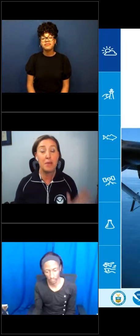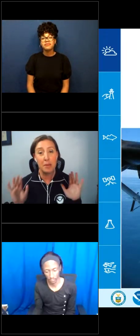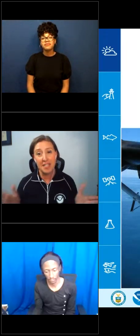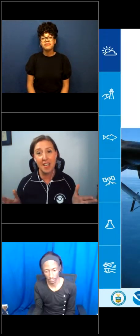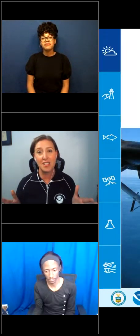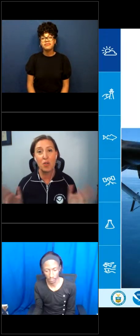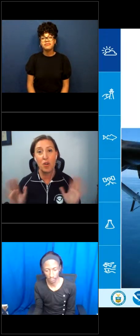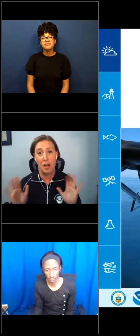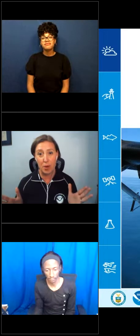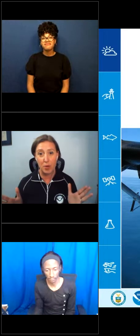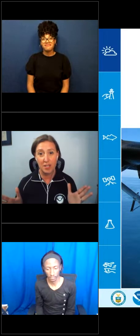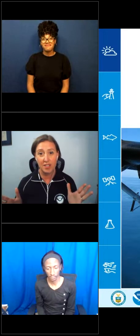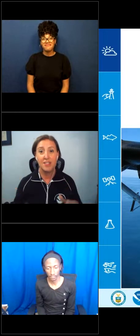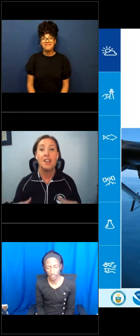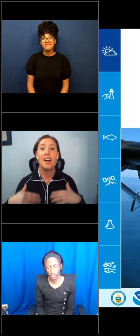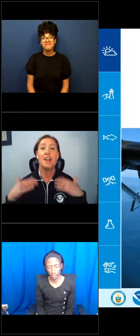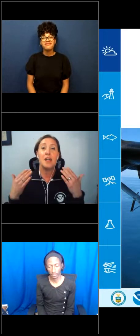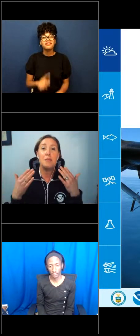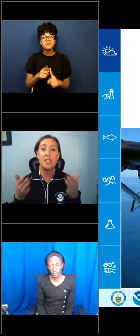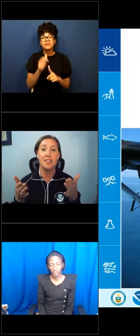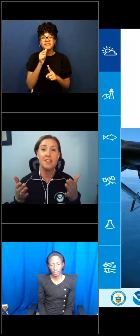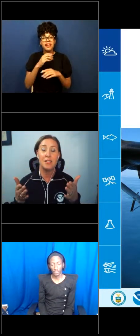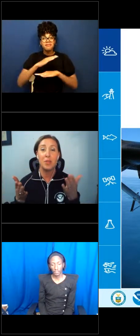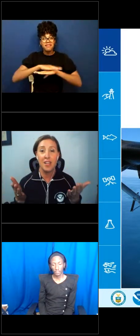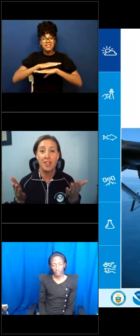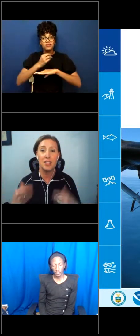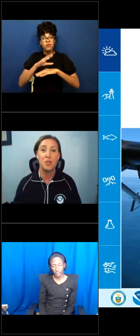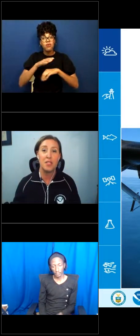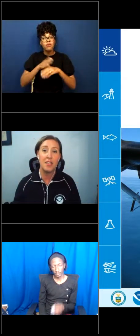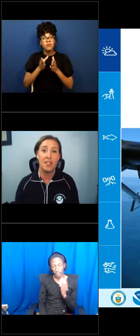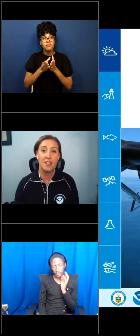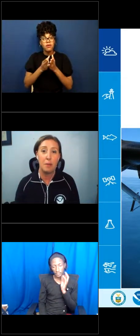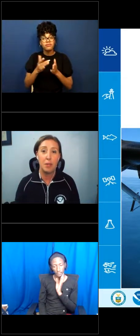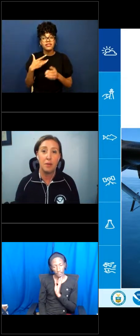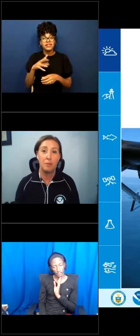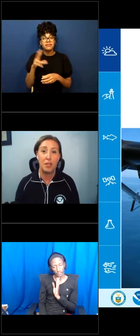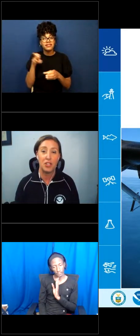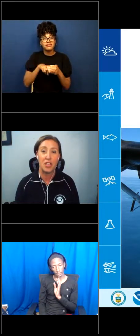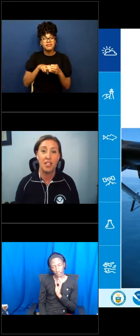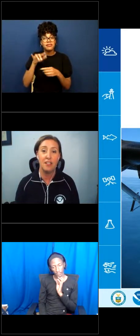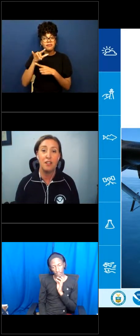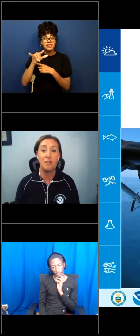So when I'm not at my desk or on a boat, I am in the plane that you see at the top of the picture here.